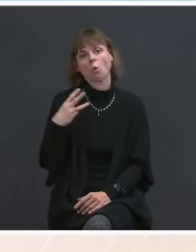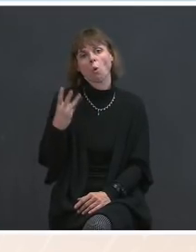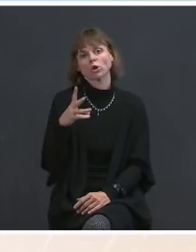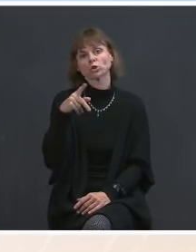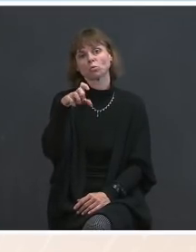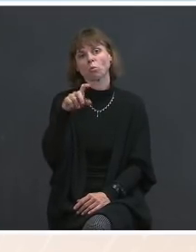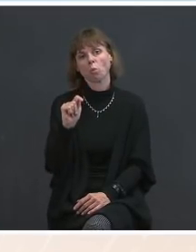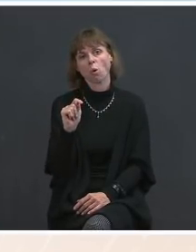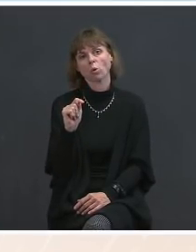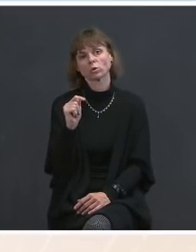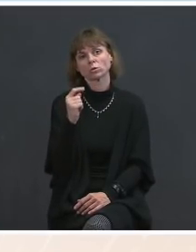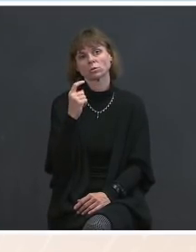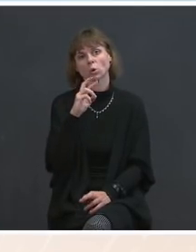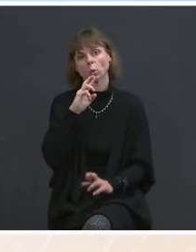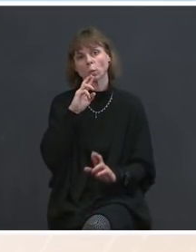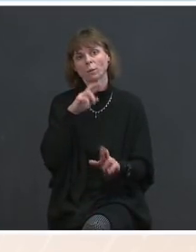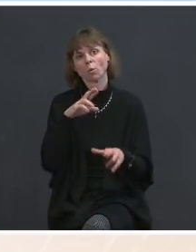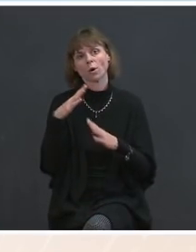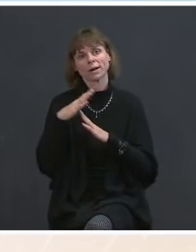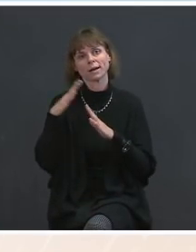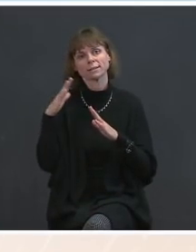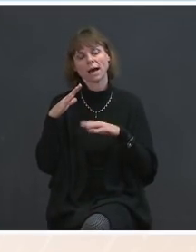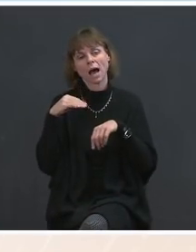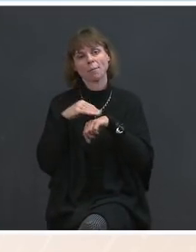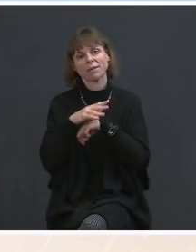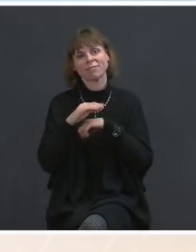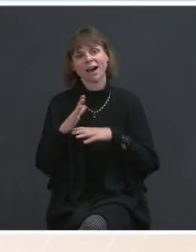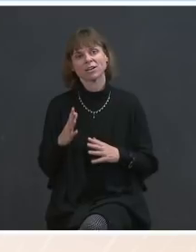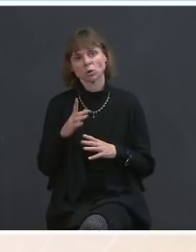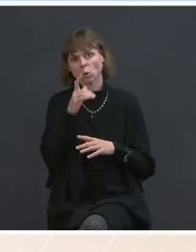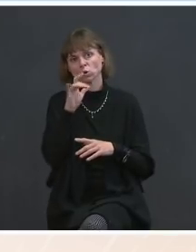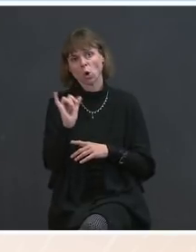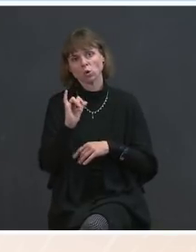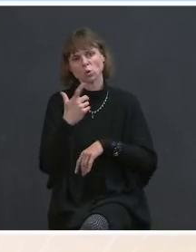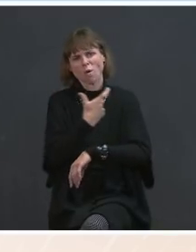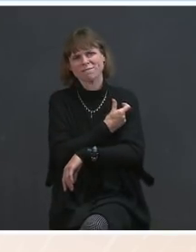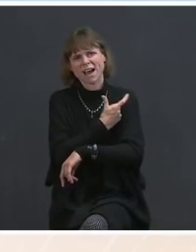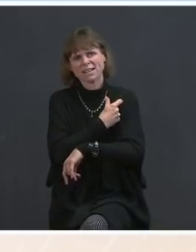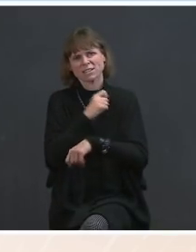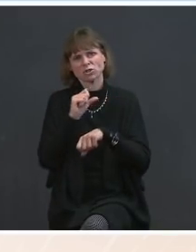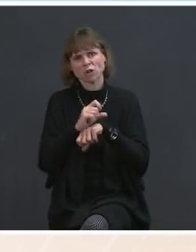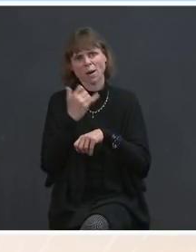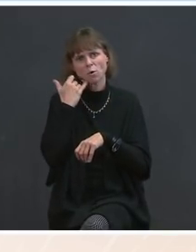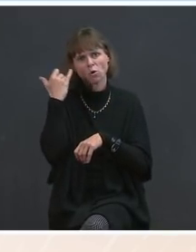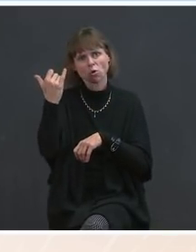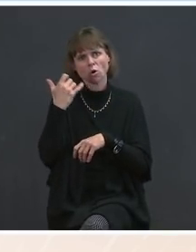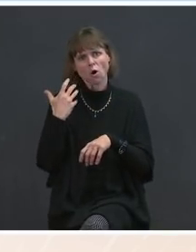who also happens to be New York's vaccine czar, called county officials to gauge their loyalty to Cuomo